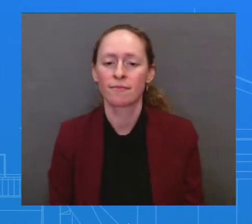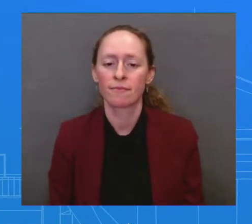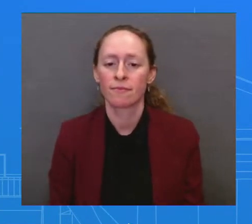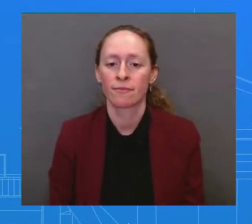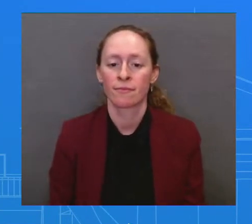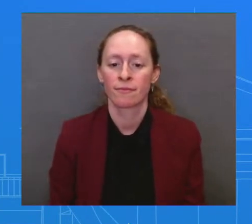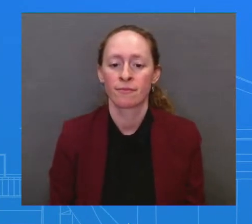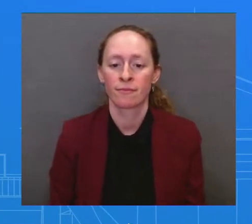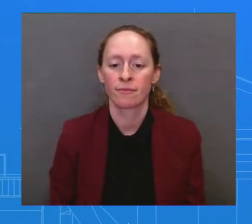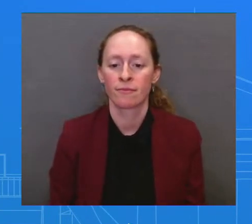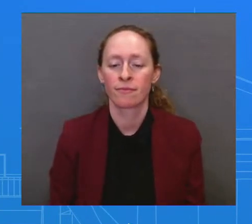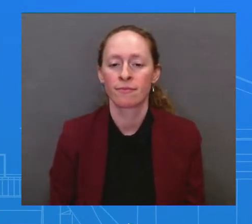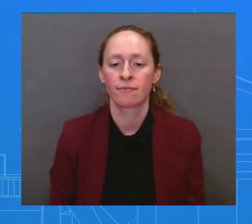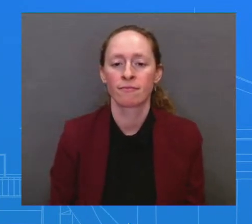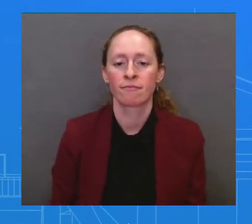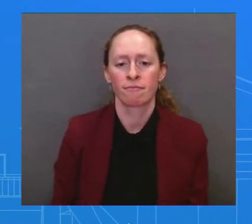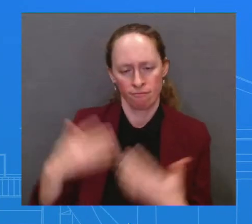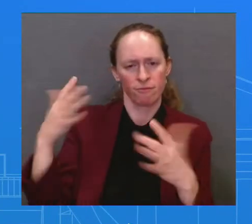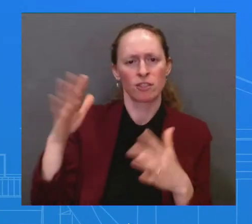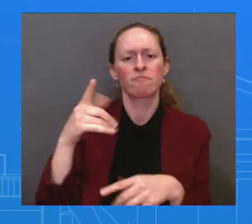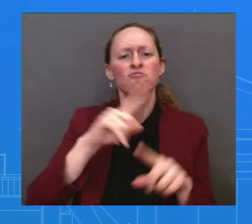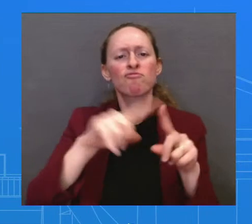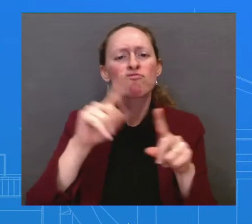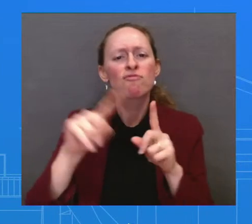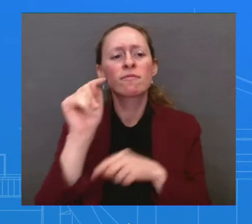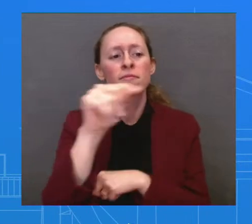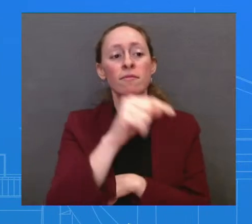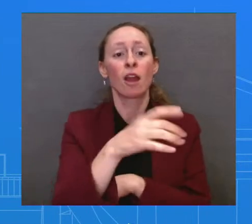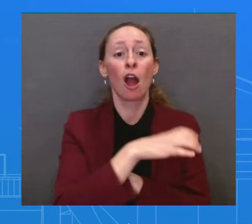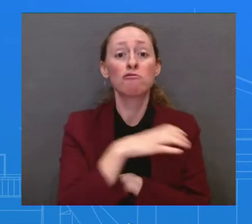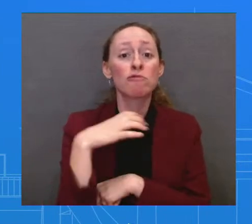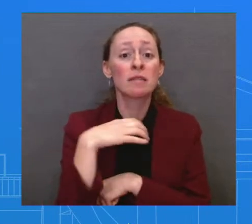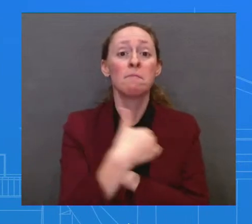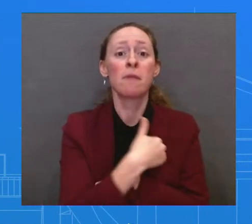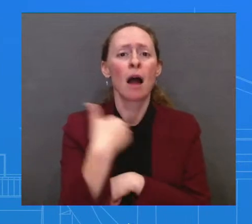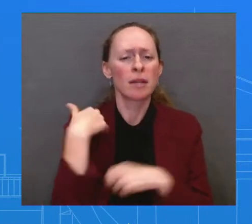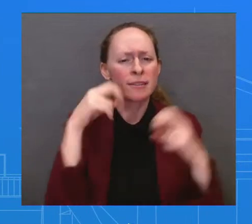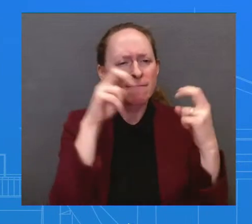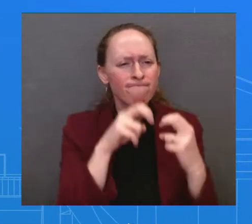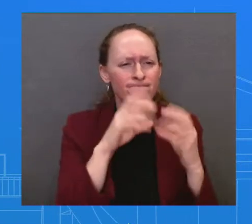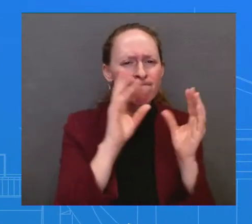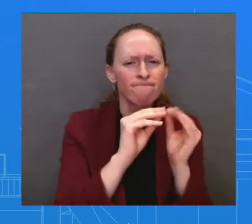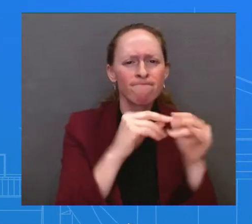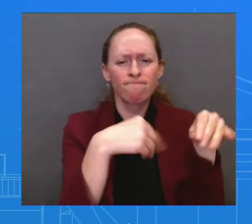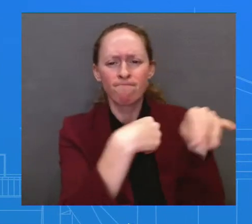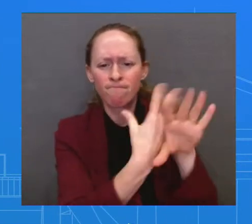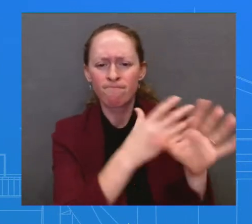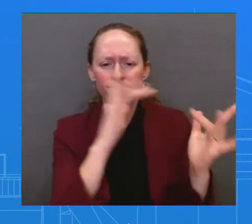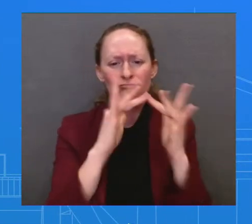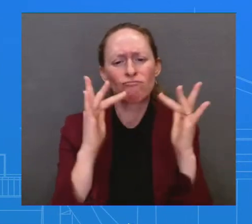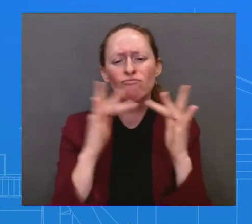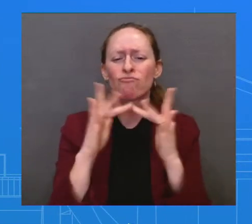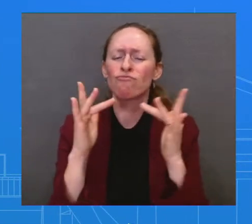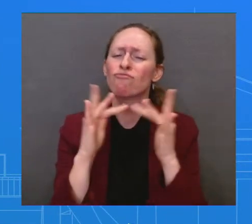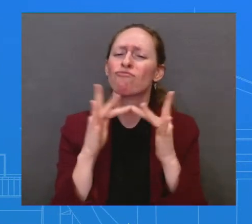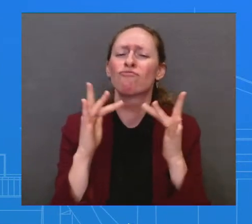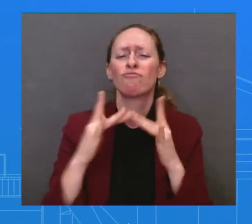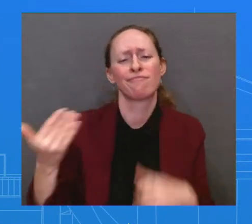that is -- and something that he will continue to do. I don't have any conversations to lay out. But I said this moments ago -- right? which is the President and the Speaker